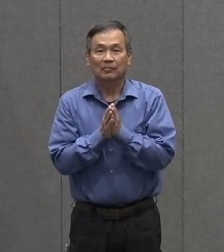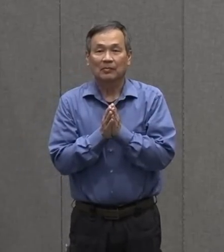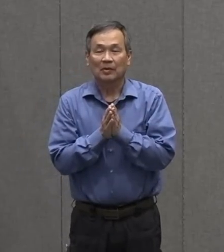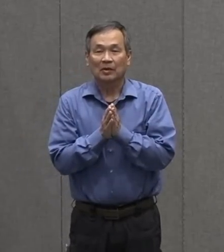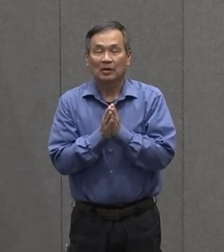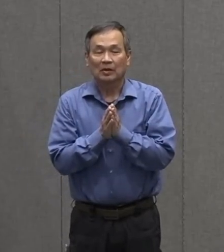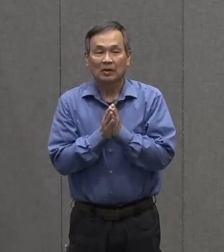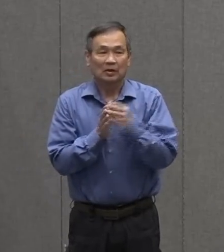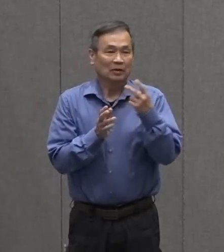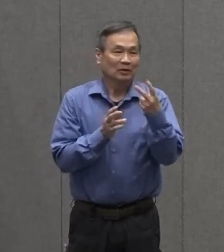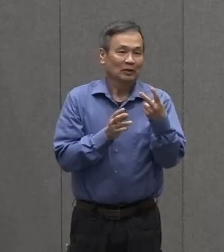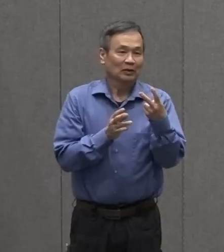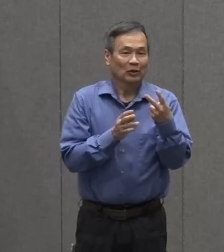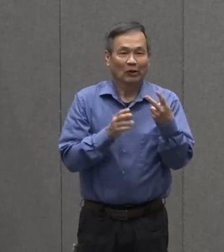Two of them didn't get stickies on it.